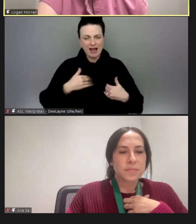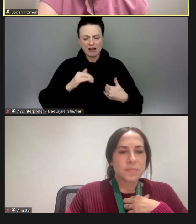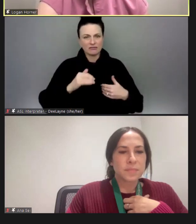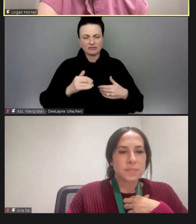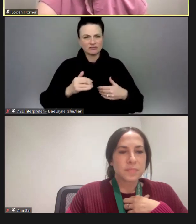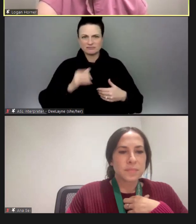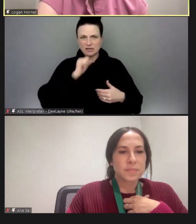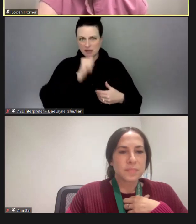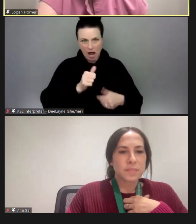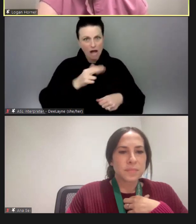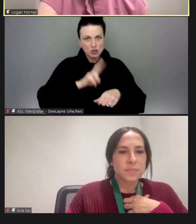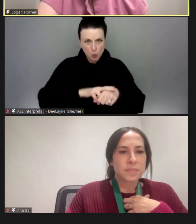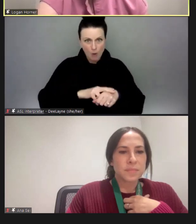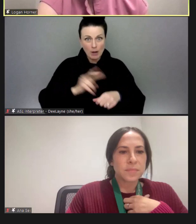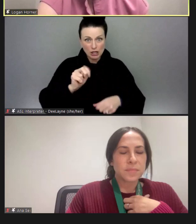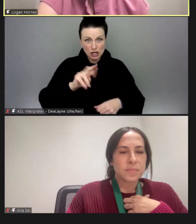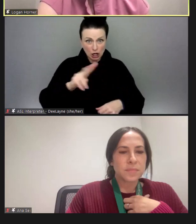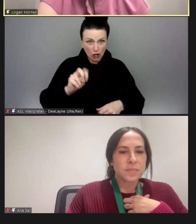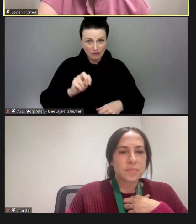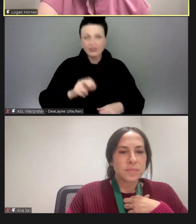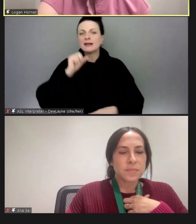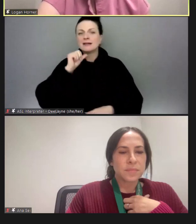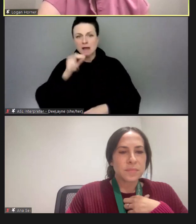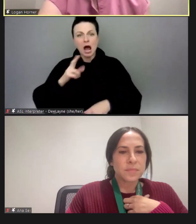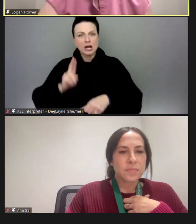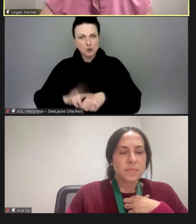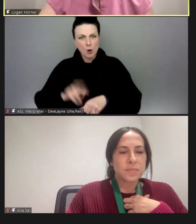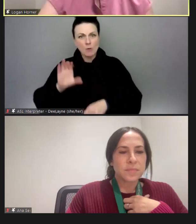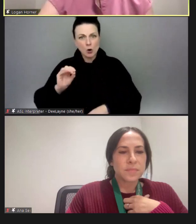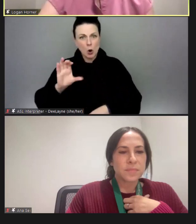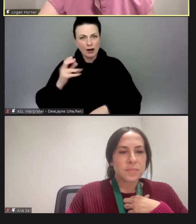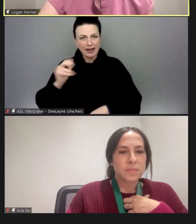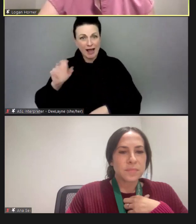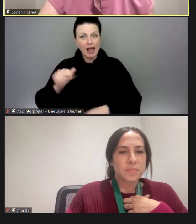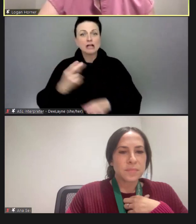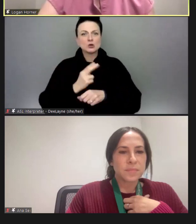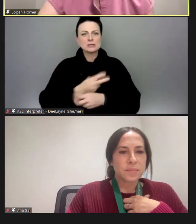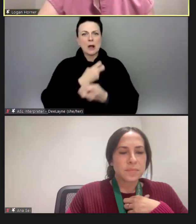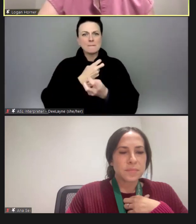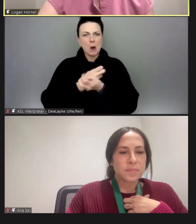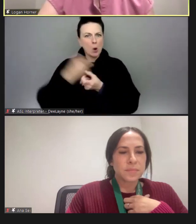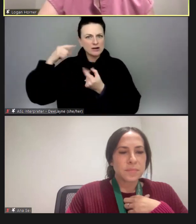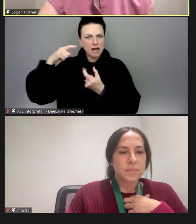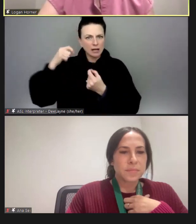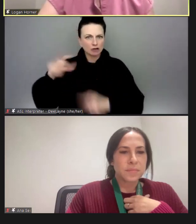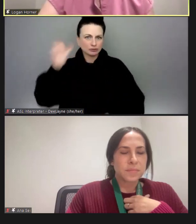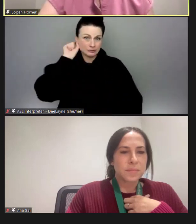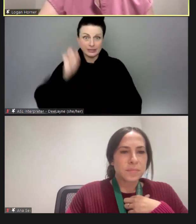or CA and we're using a bone conduction hearing aid for